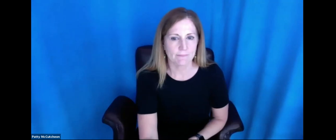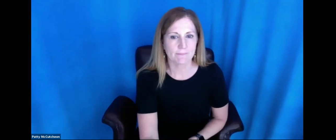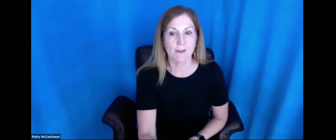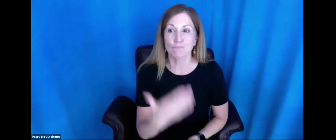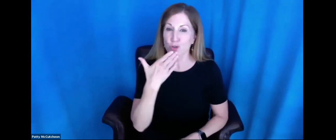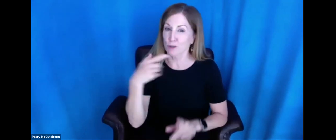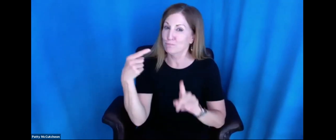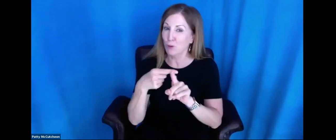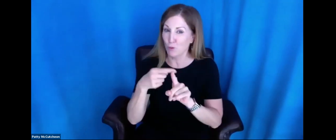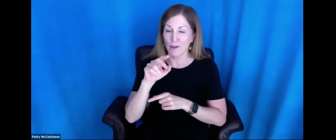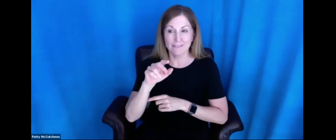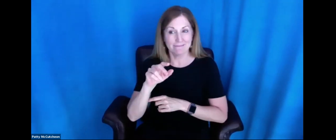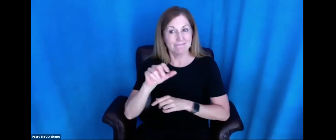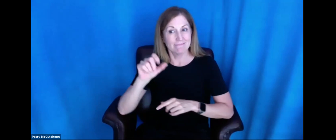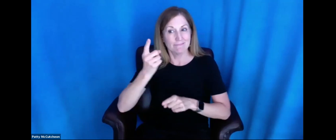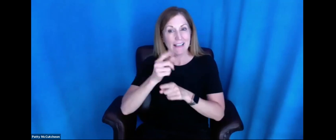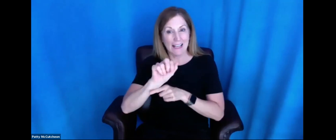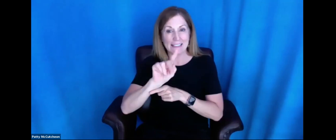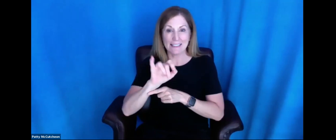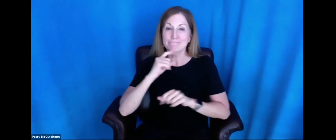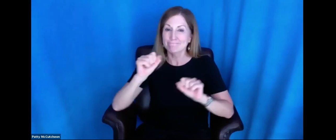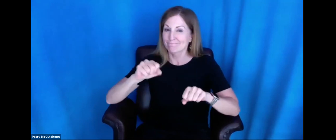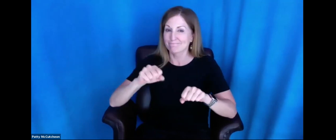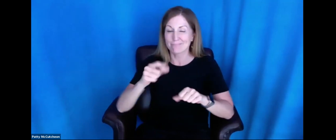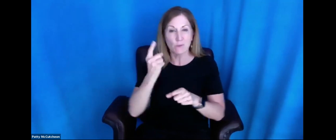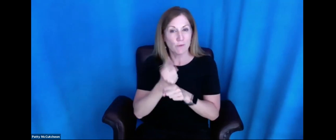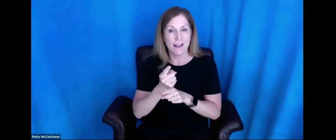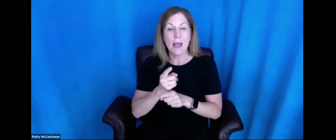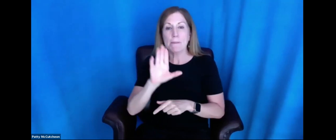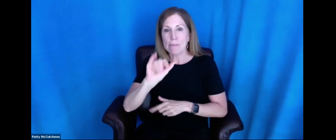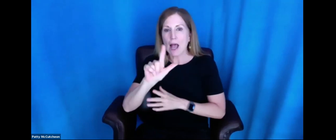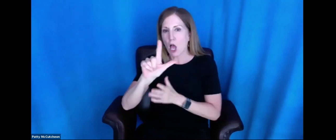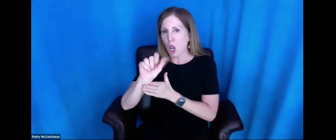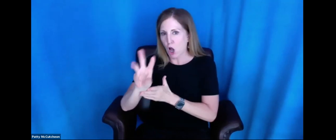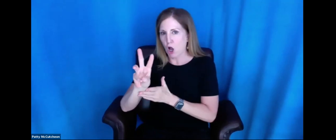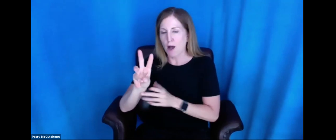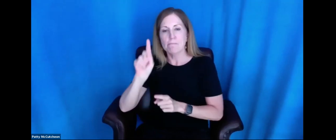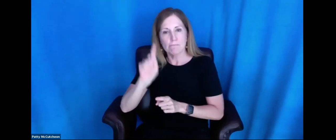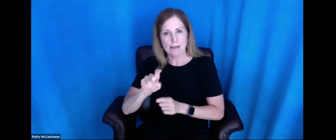Yeah, under the law, they can only go to actual addresses, and not P.O. boxes.